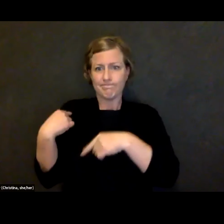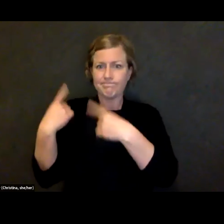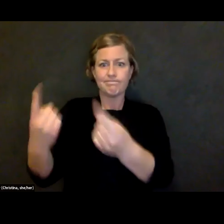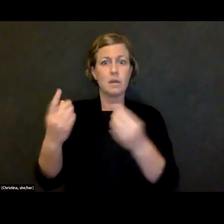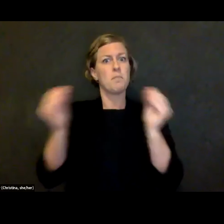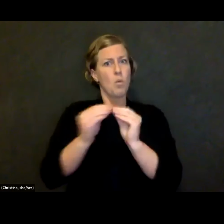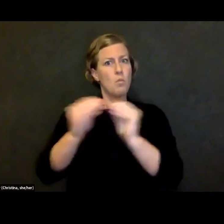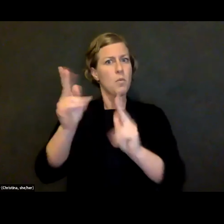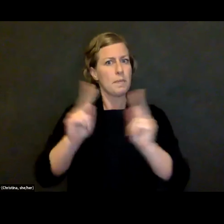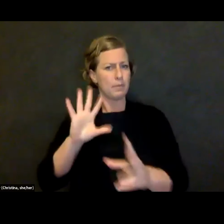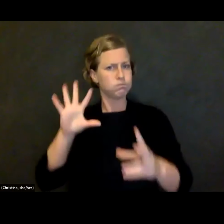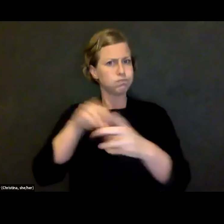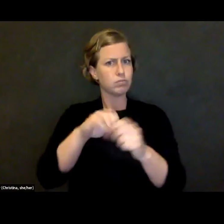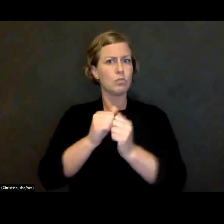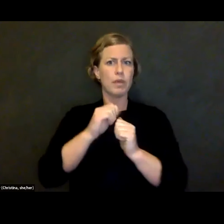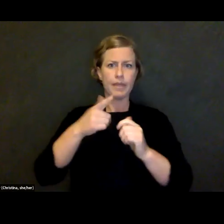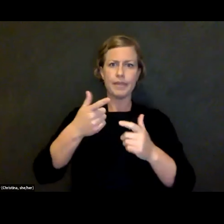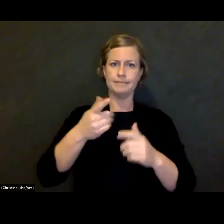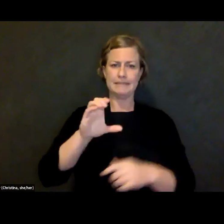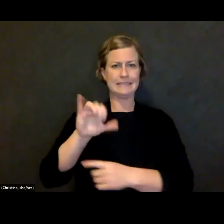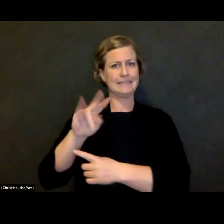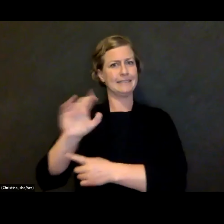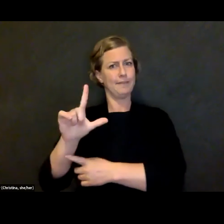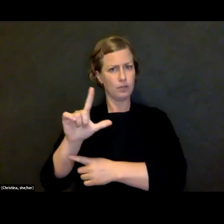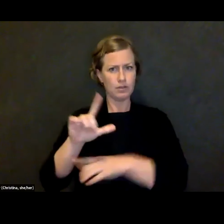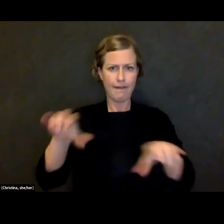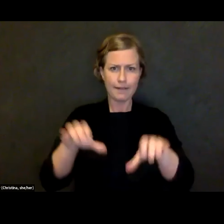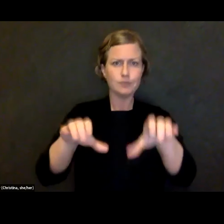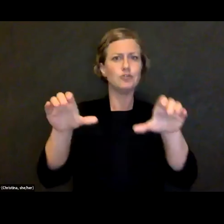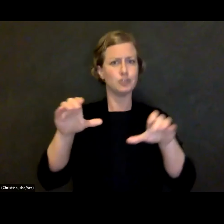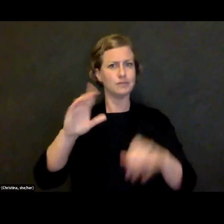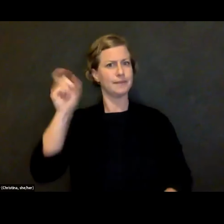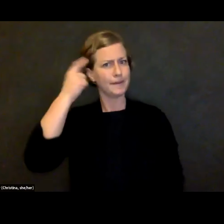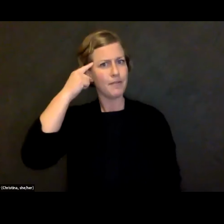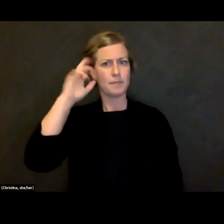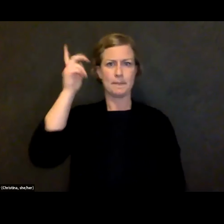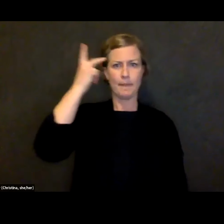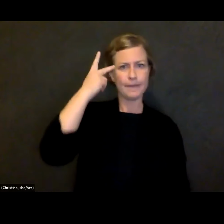One of